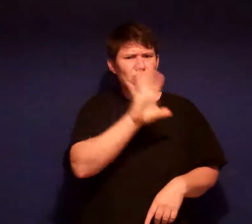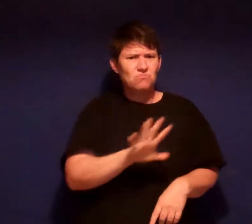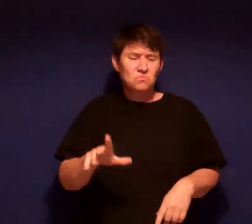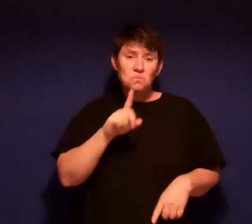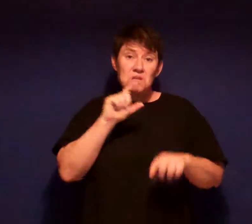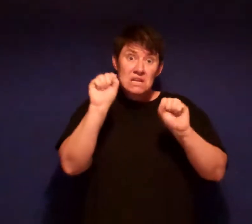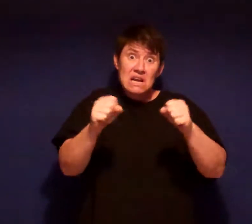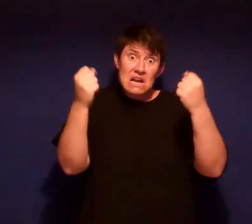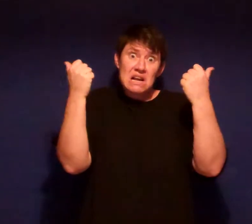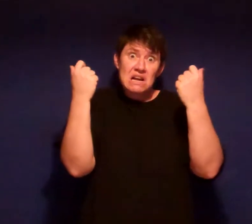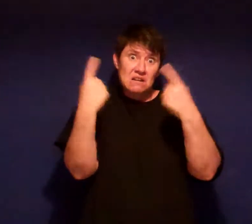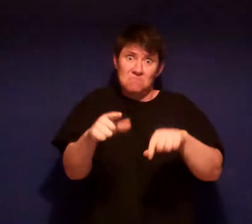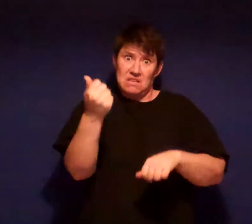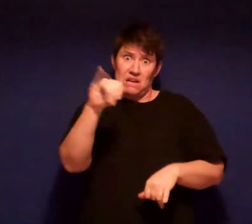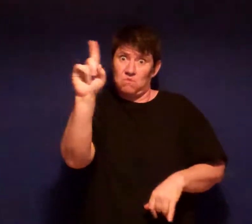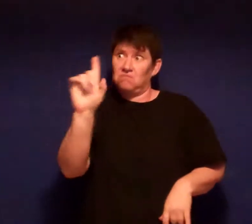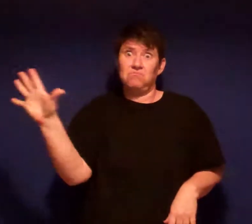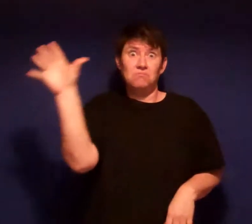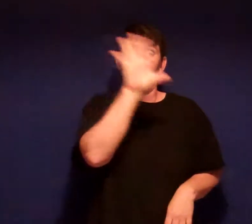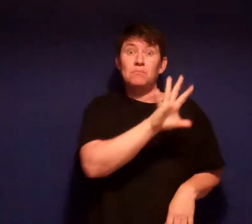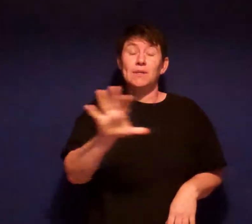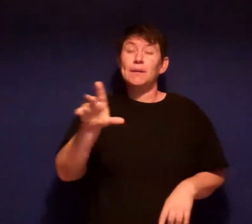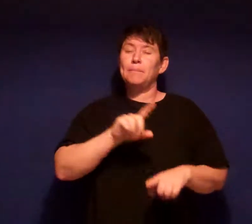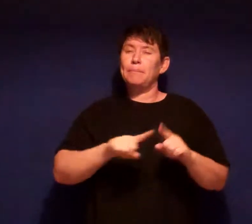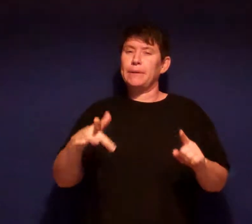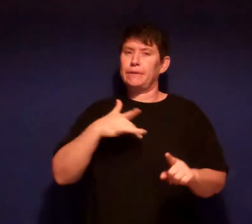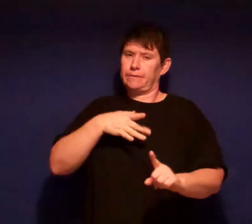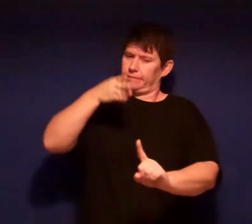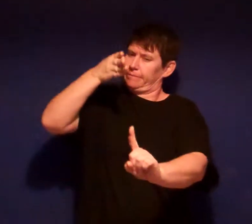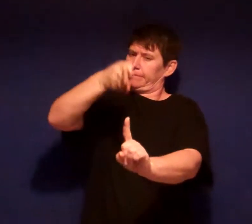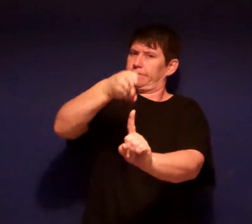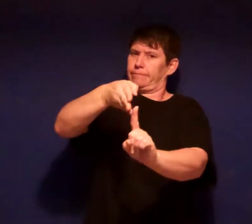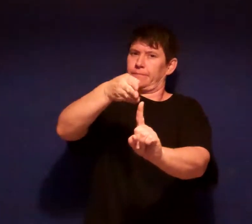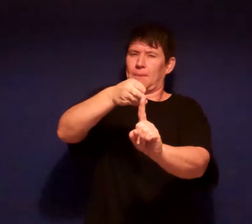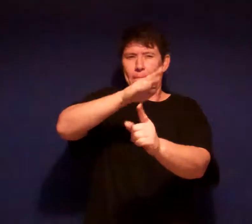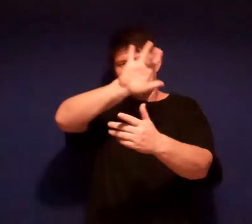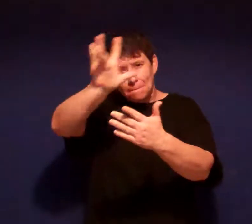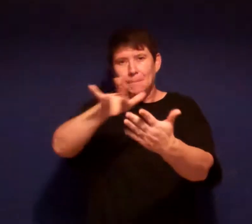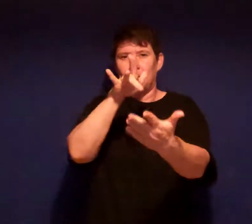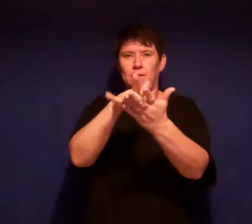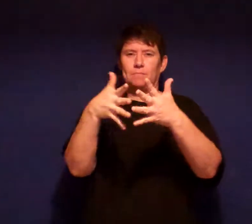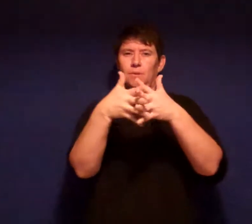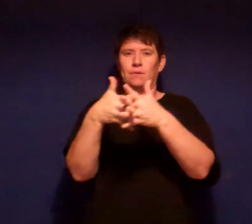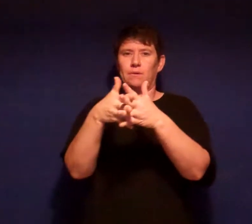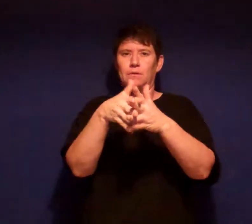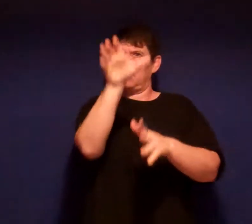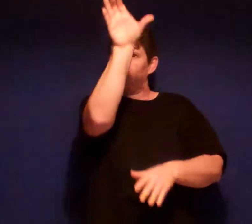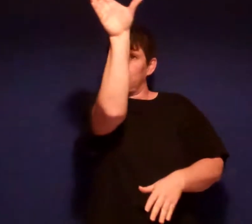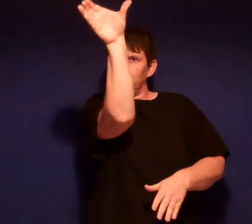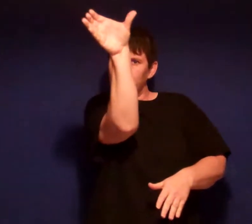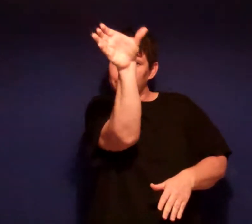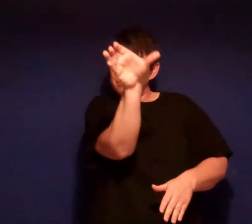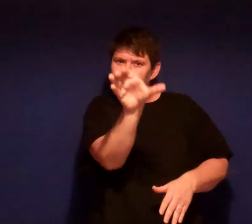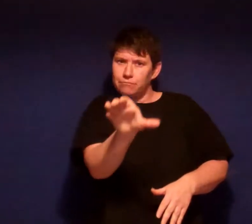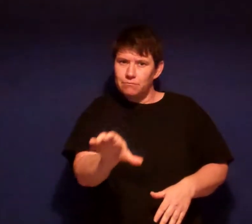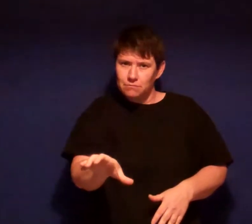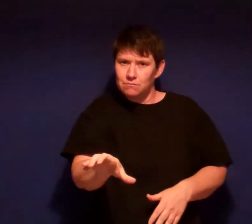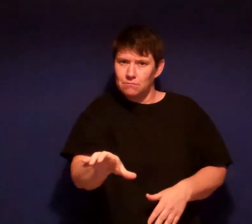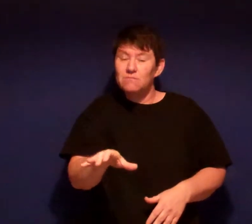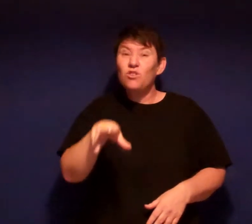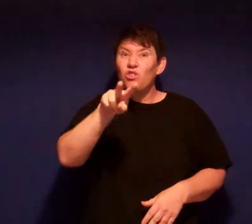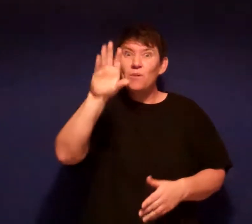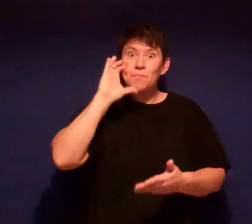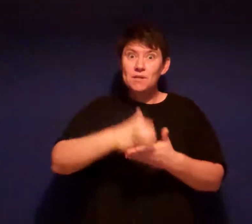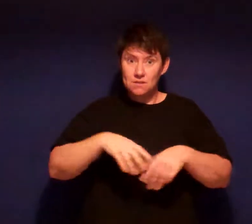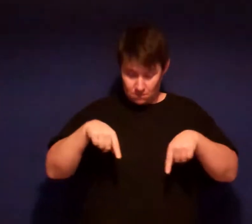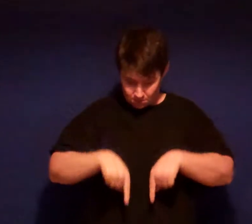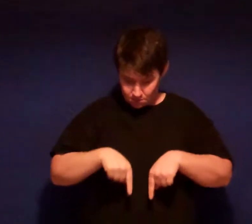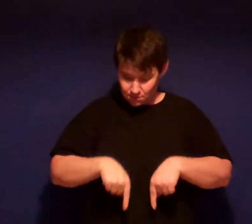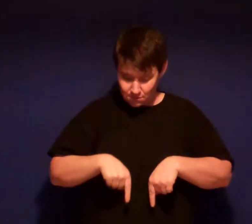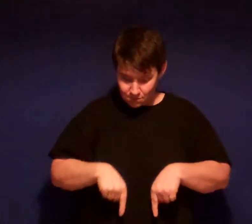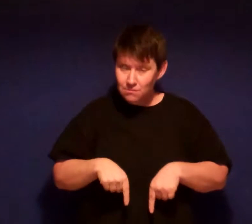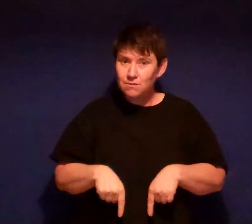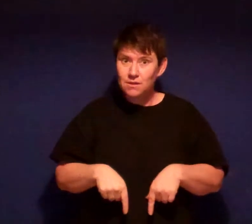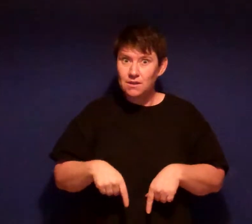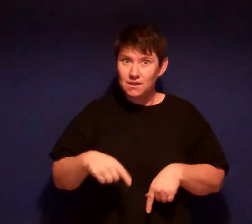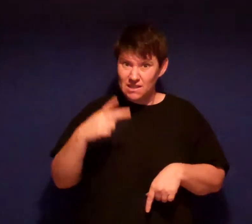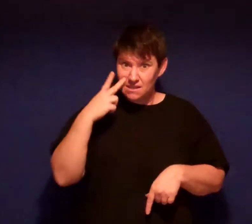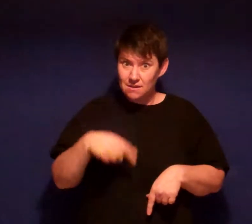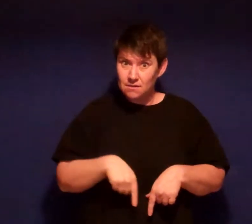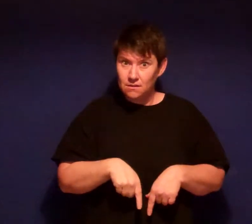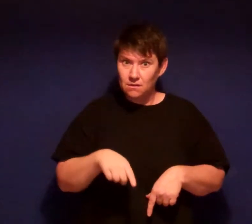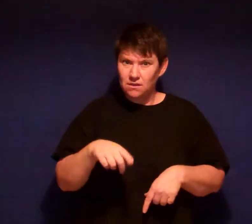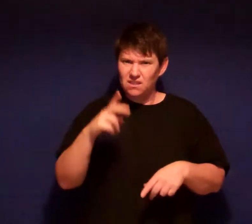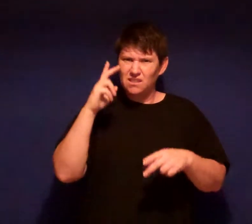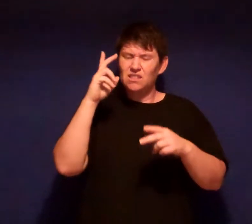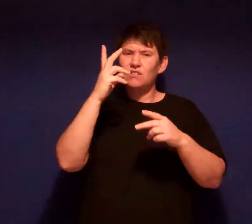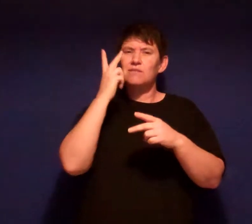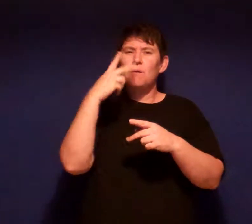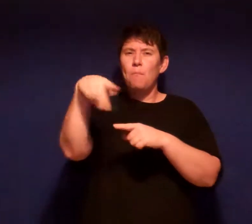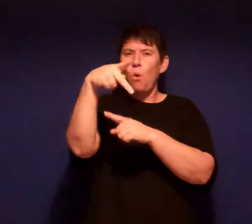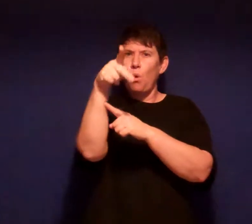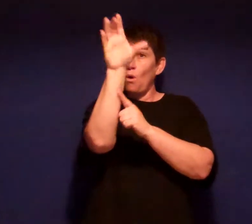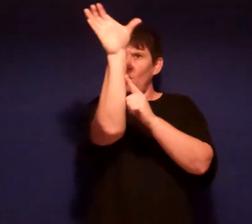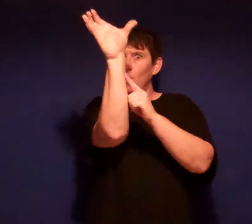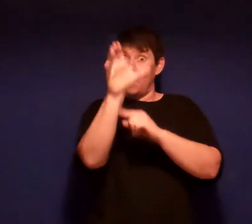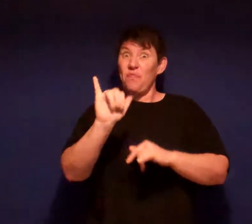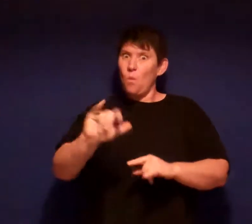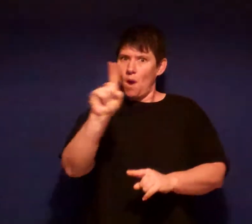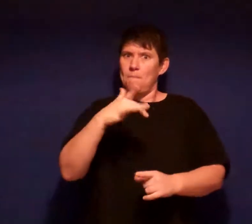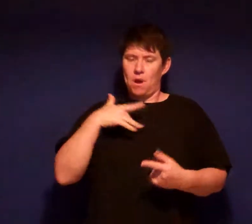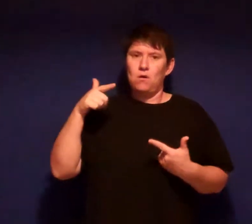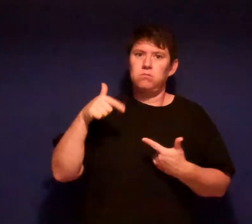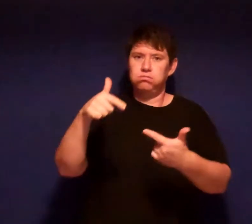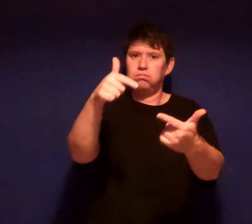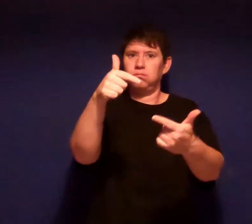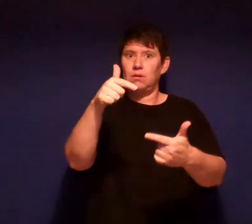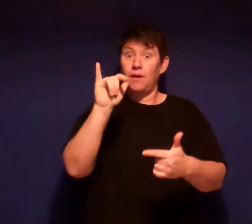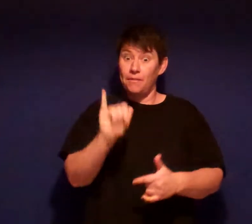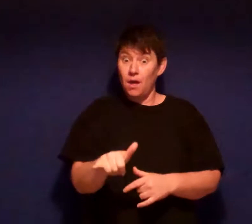Most often, tornadoes happen in the middle of the country as you can see in the graph below.